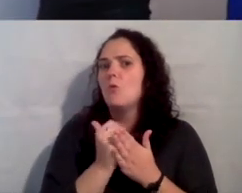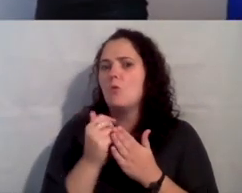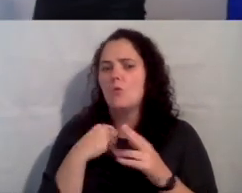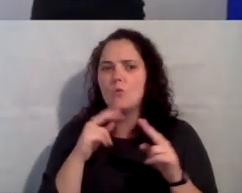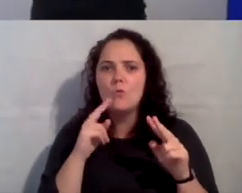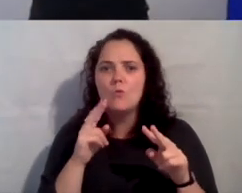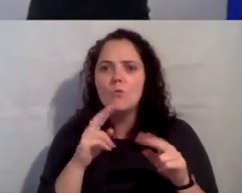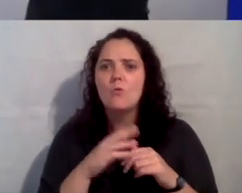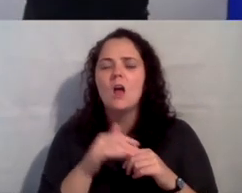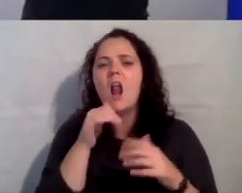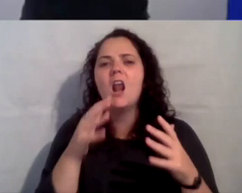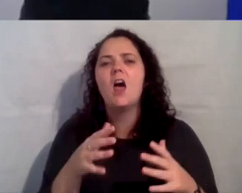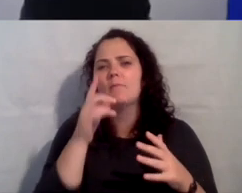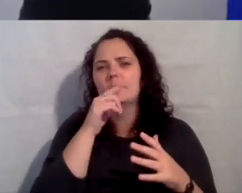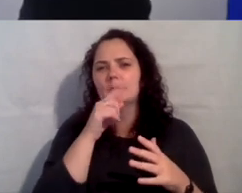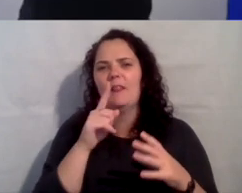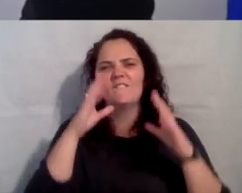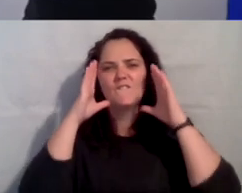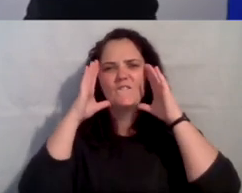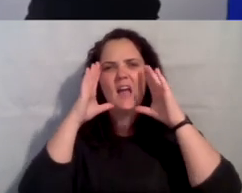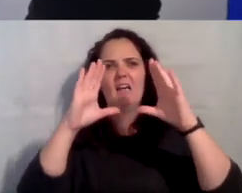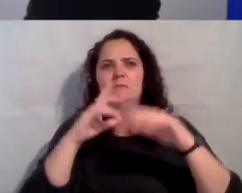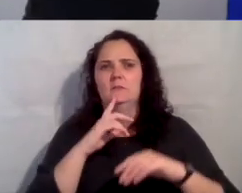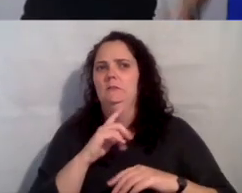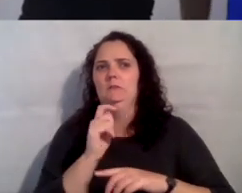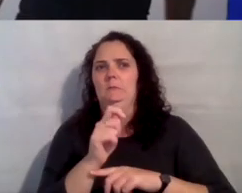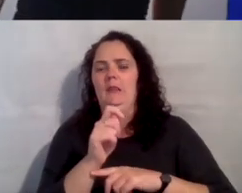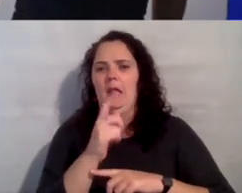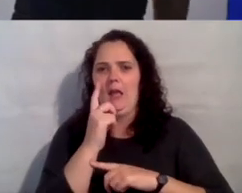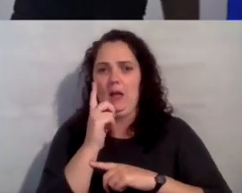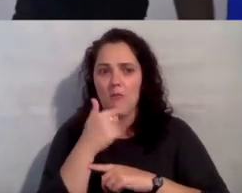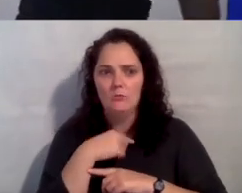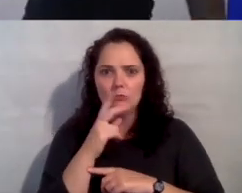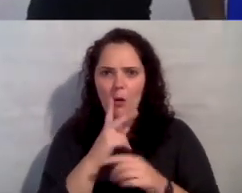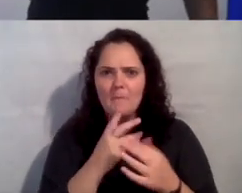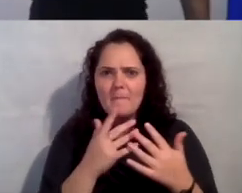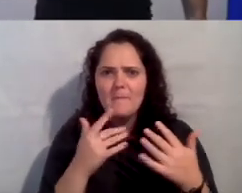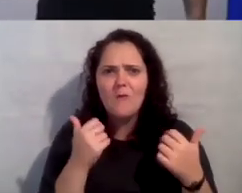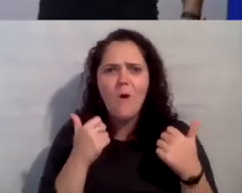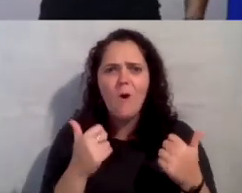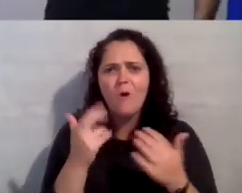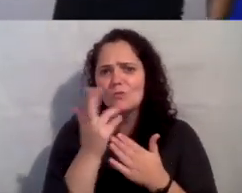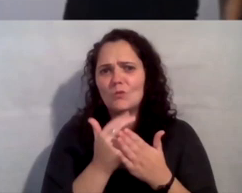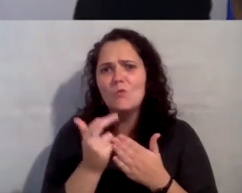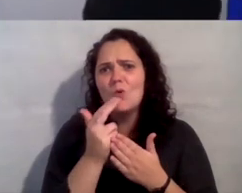drawing, they don't pay any attention to the head because they get a little bit intimidated by it – there were so many good drawings of the heads last week that I think when I go back to